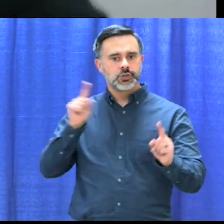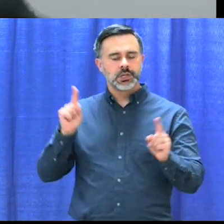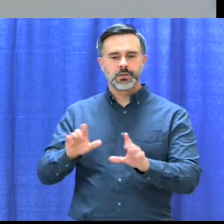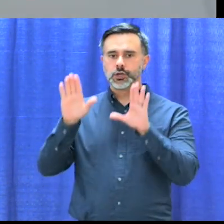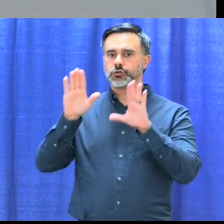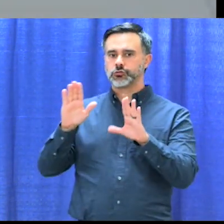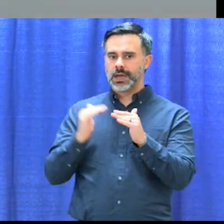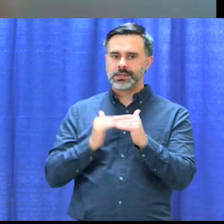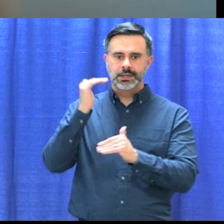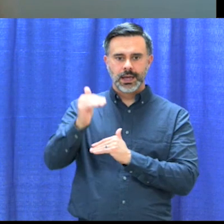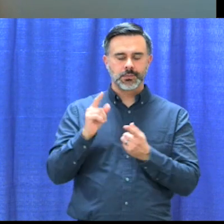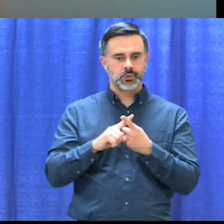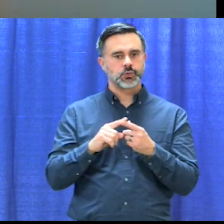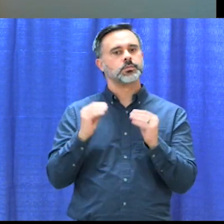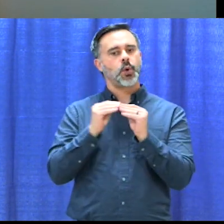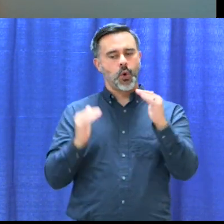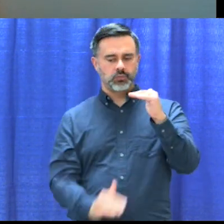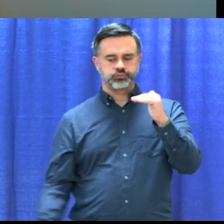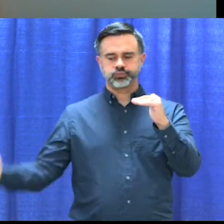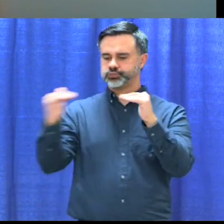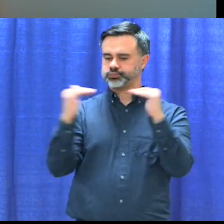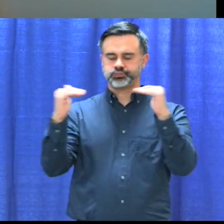digital equity moving forward.